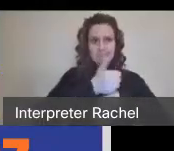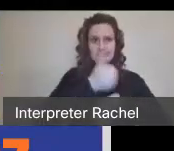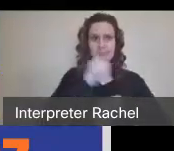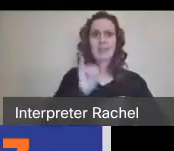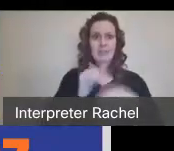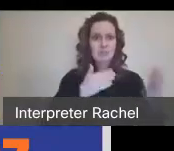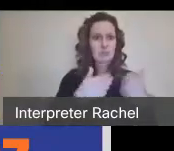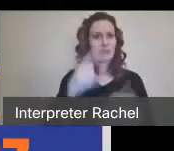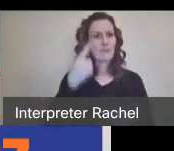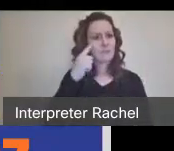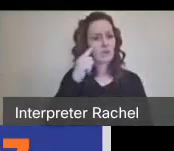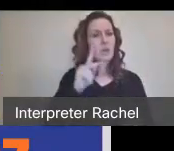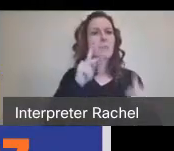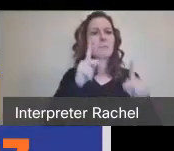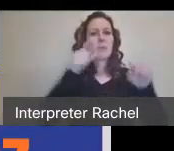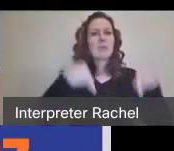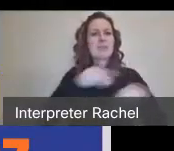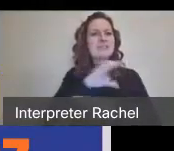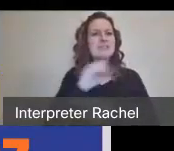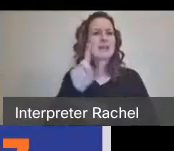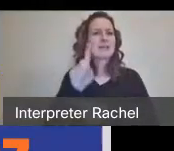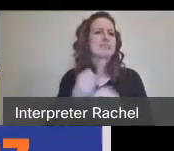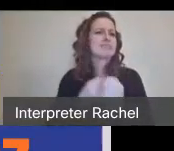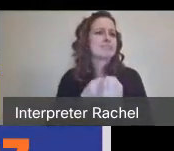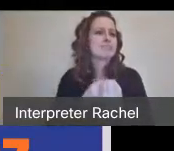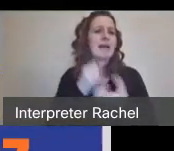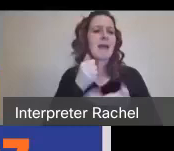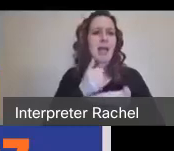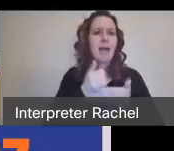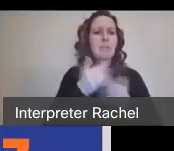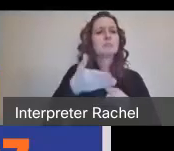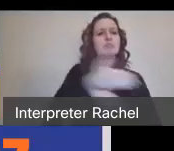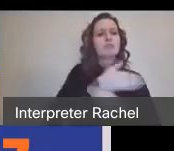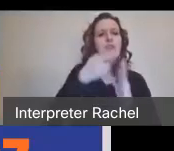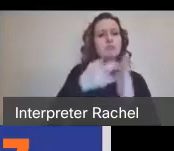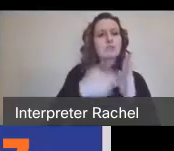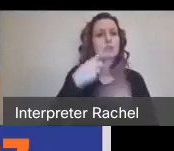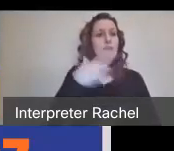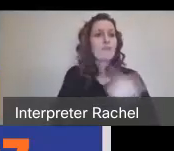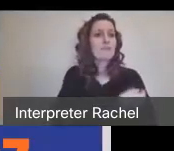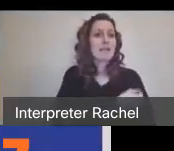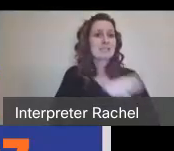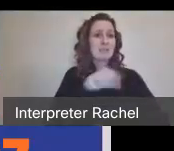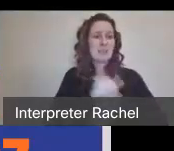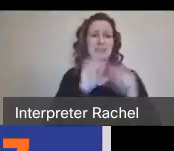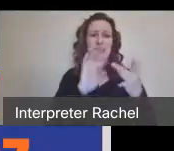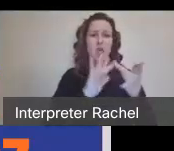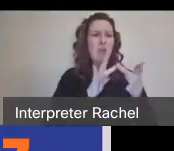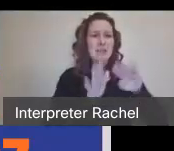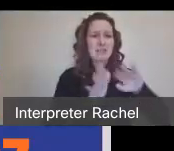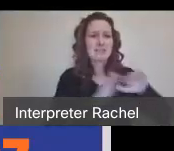who need support pre-registering for vaccine appointments by phone. Since last week, we have